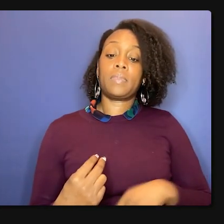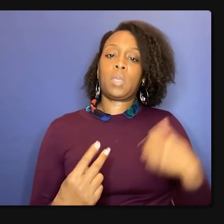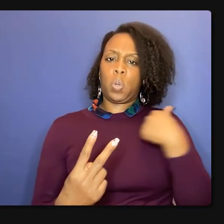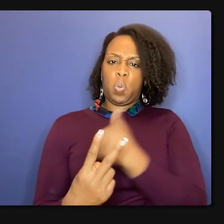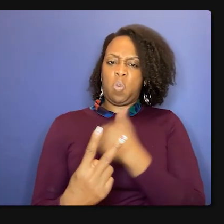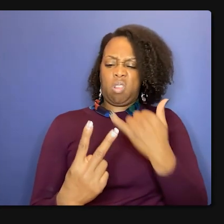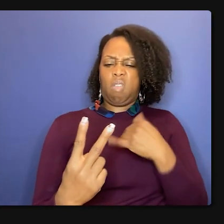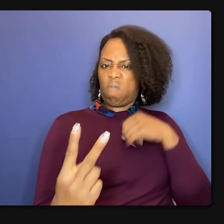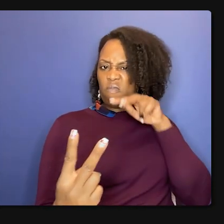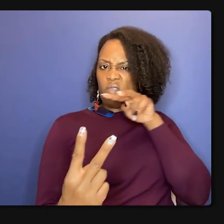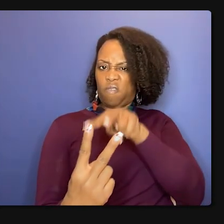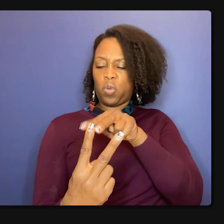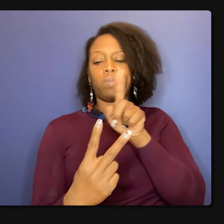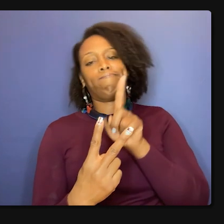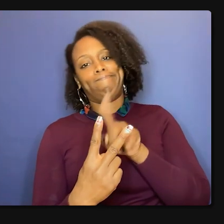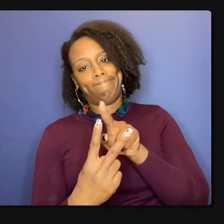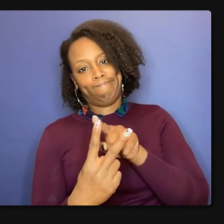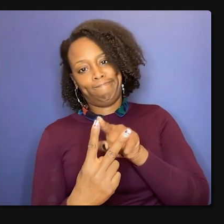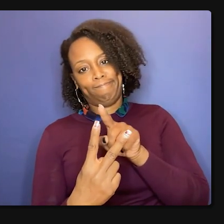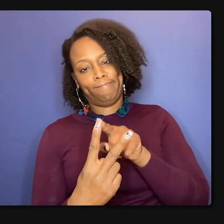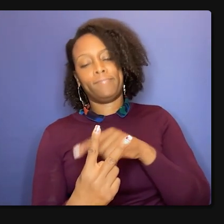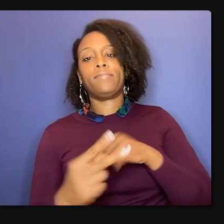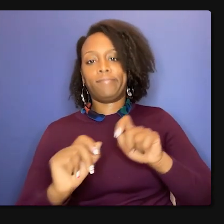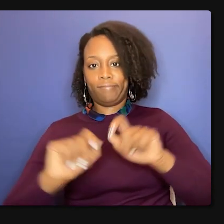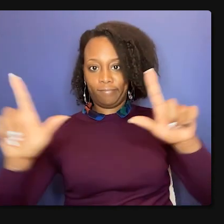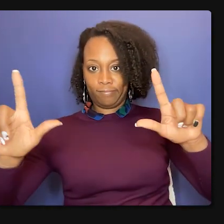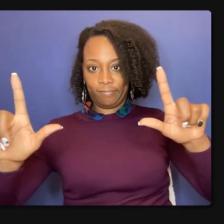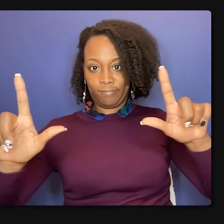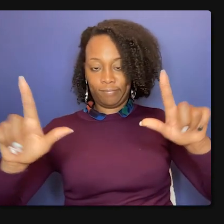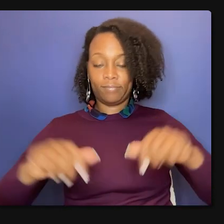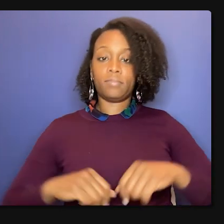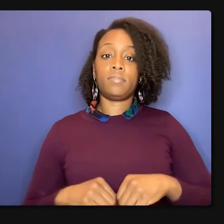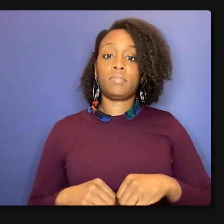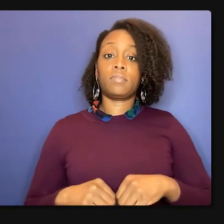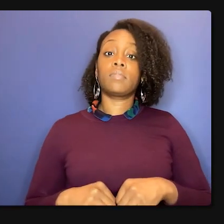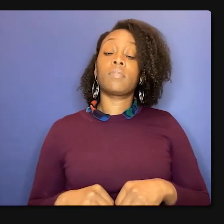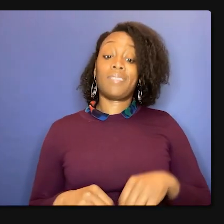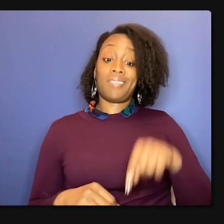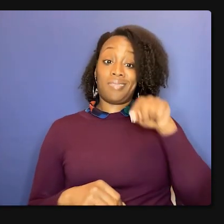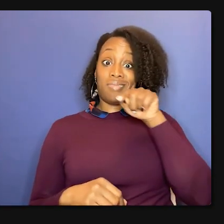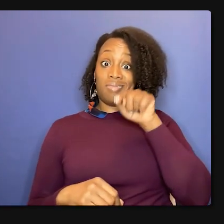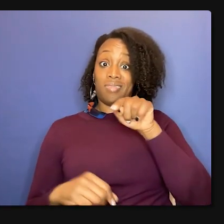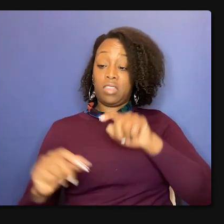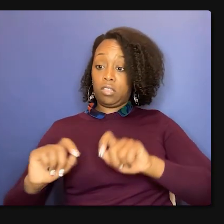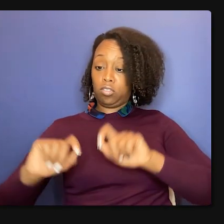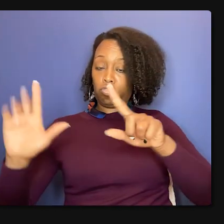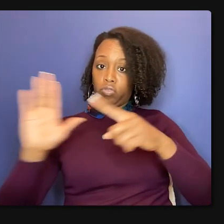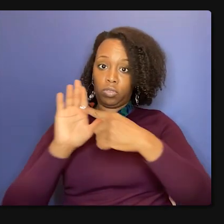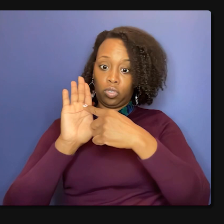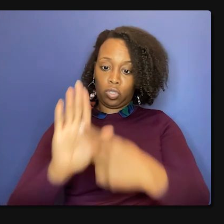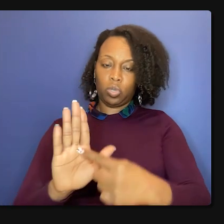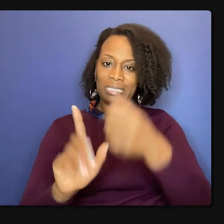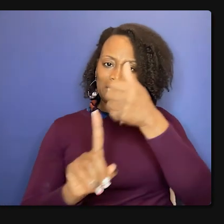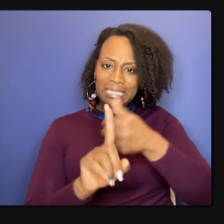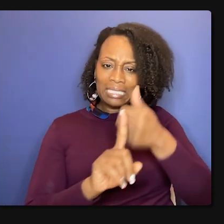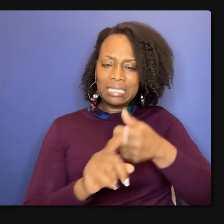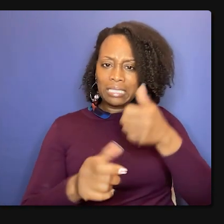We are now viewing the low FPS screen. This screen displays each console